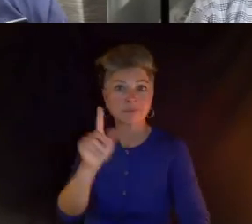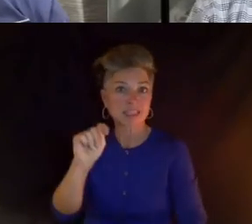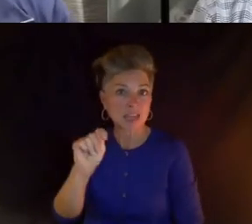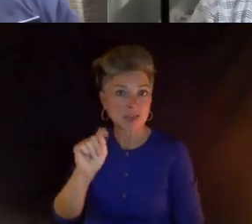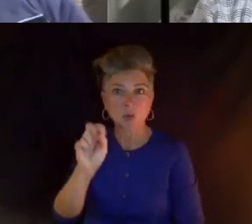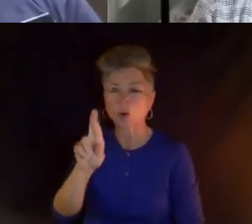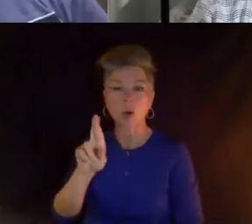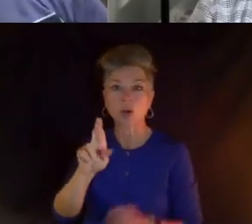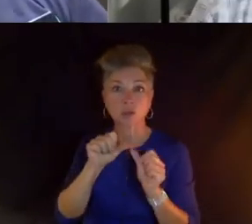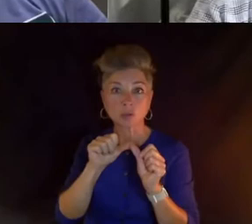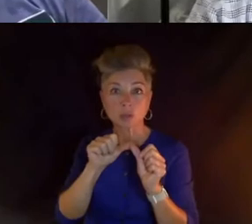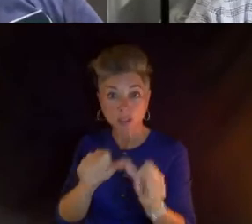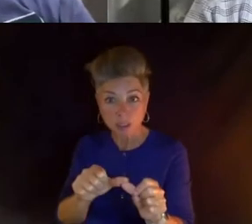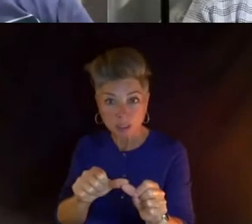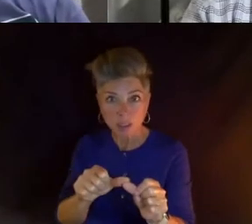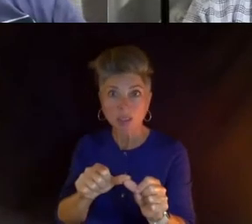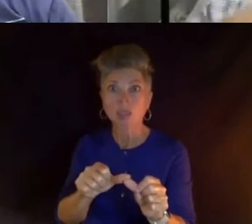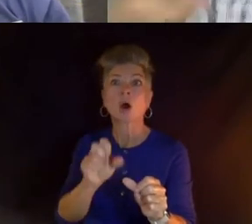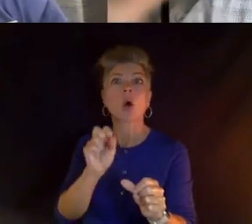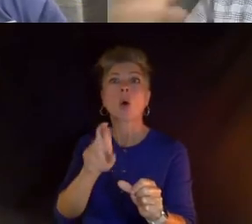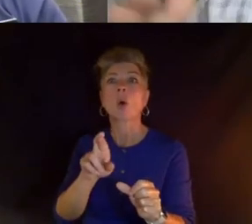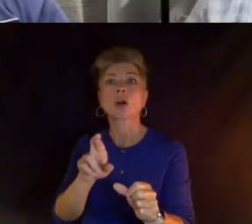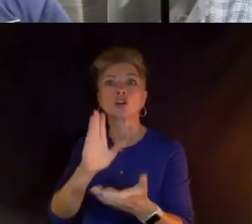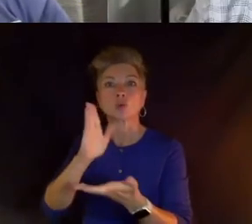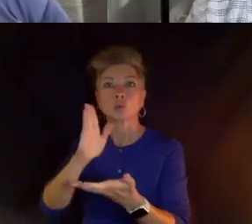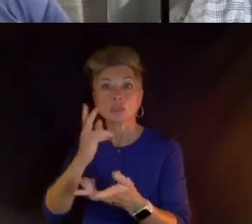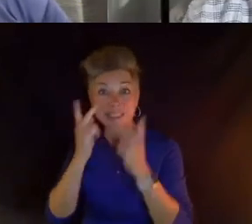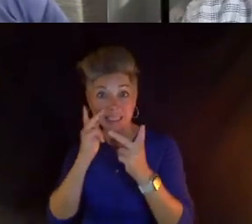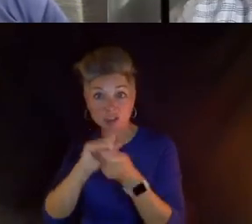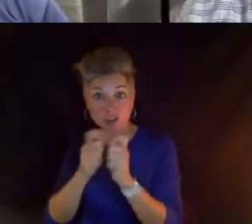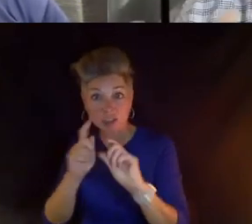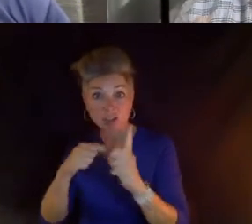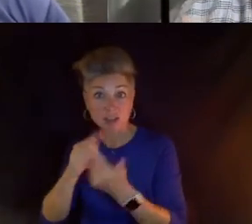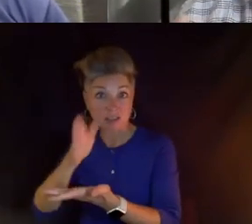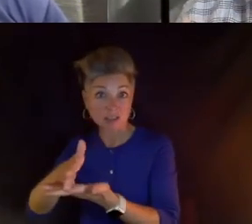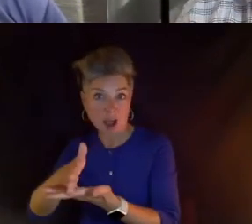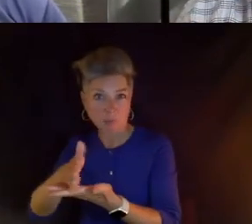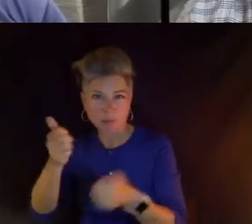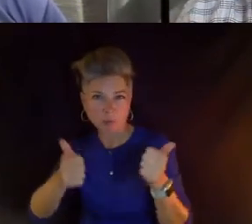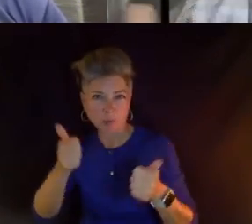So can I add to that a little bit too? Yeah. - 'Cause I think there's some other questions that have come in about